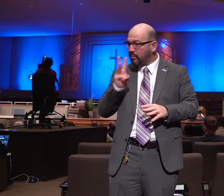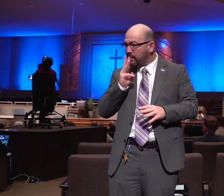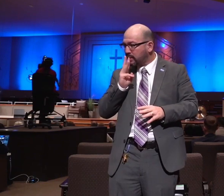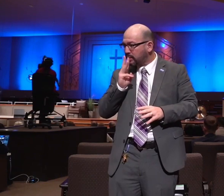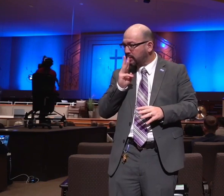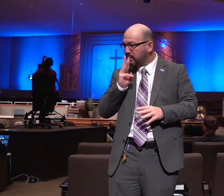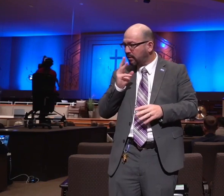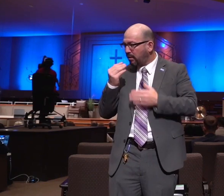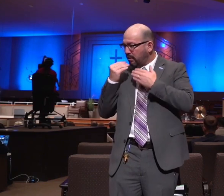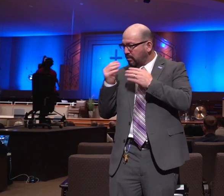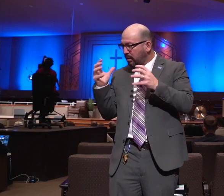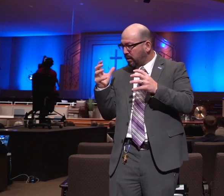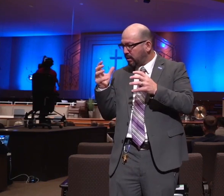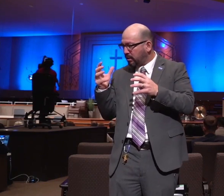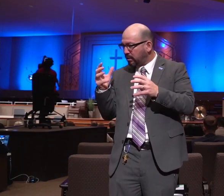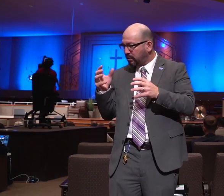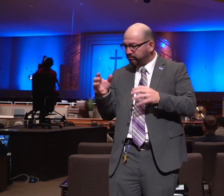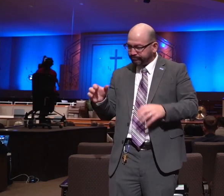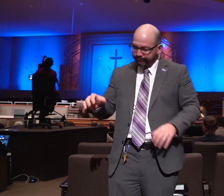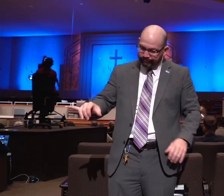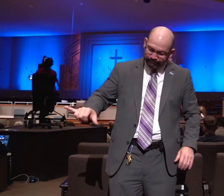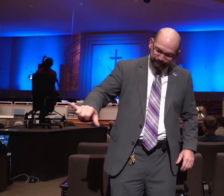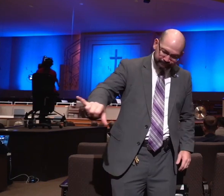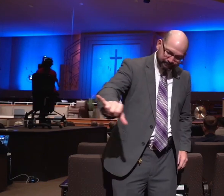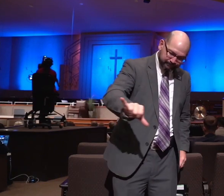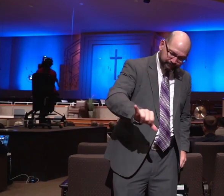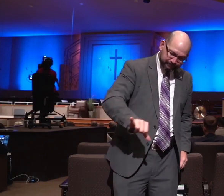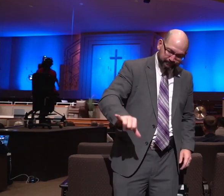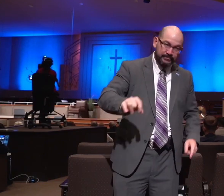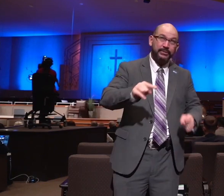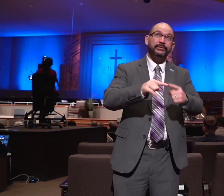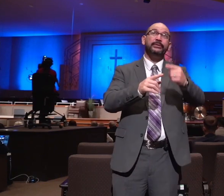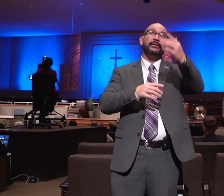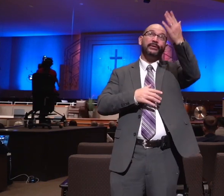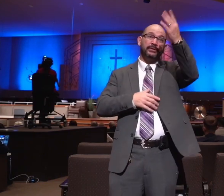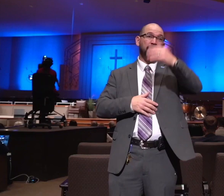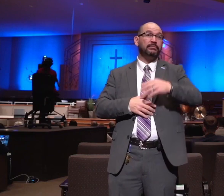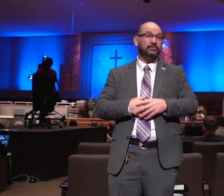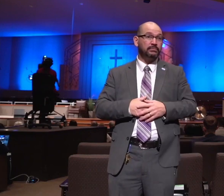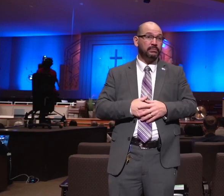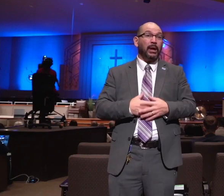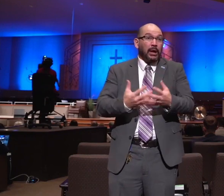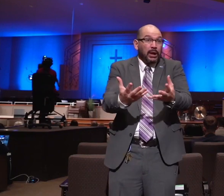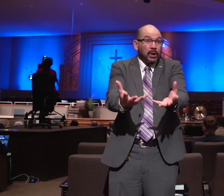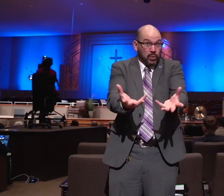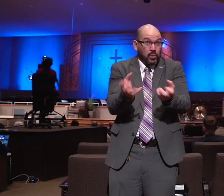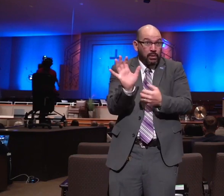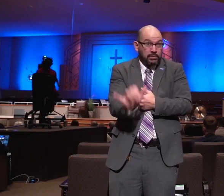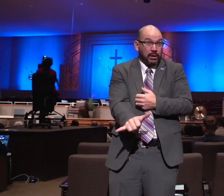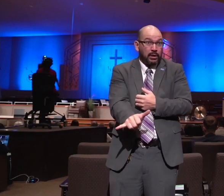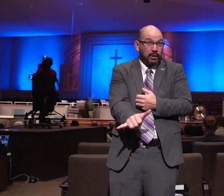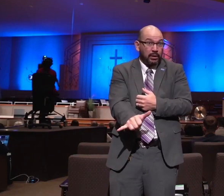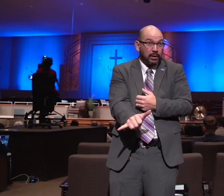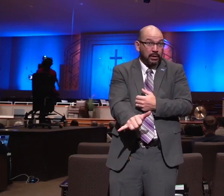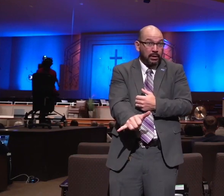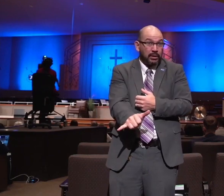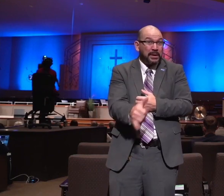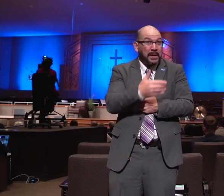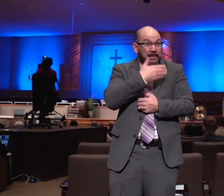as an offering to the Lord that was good water he wanted it